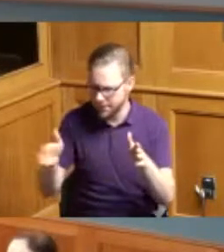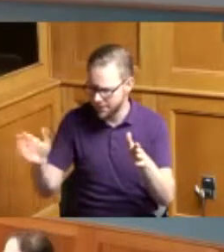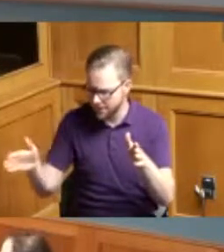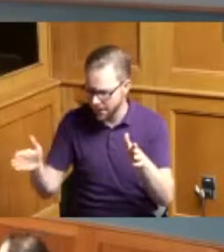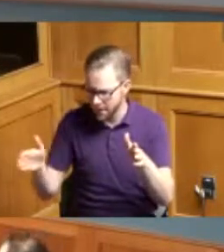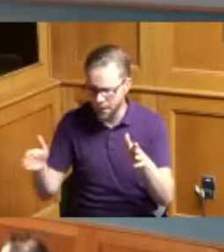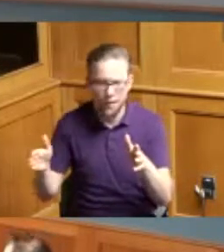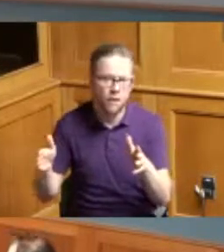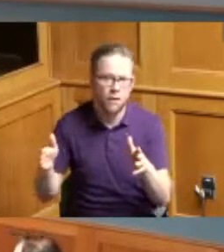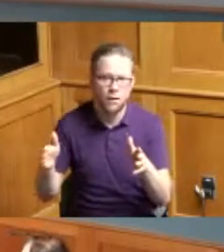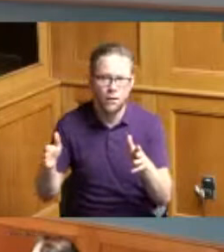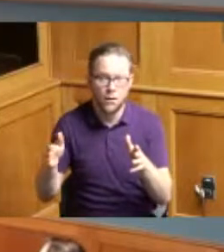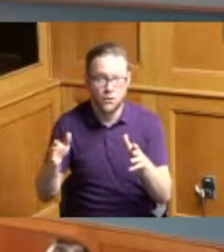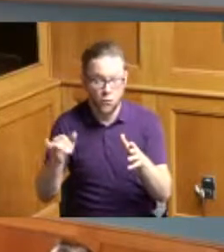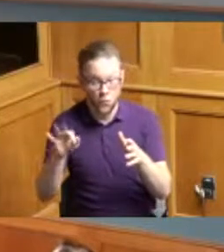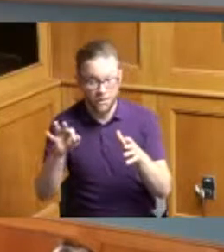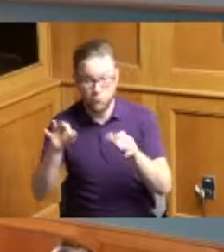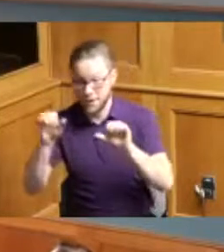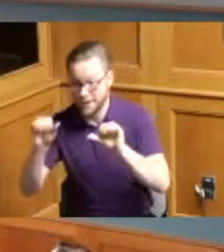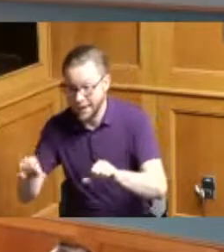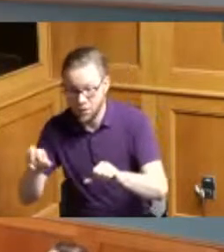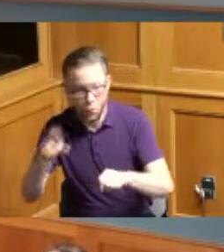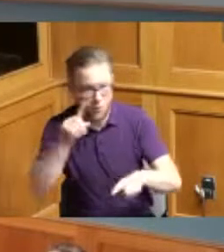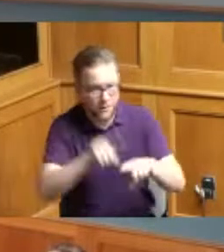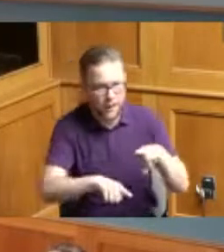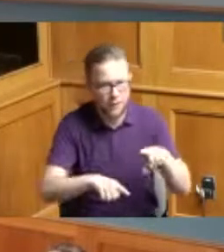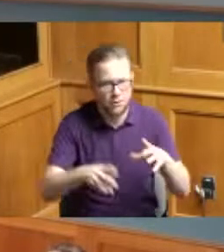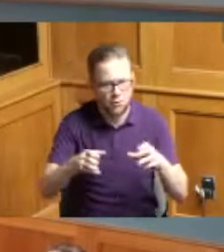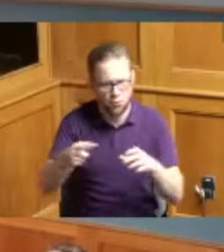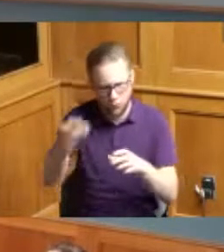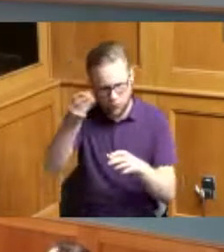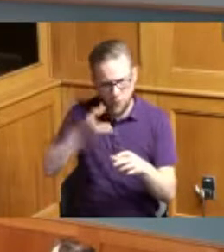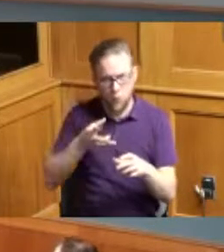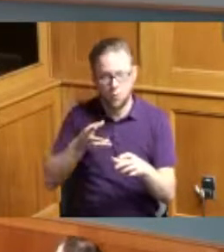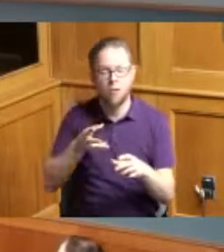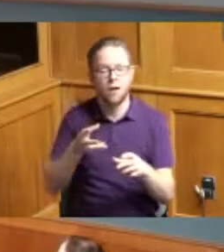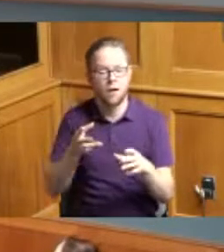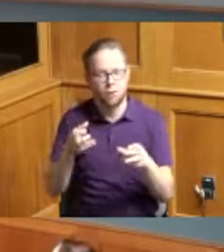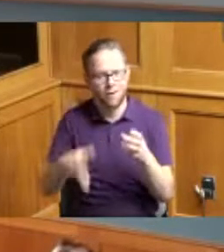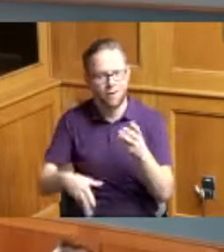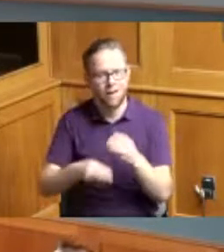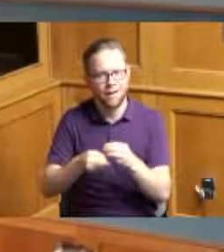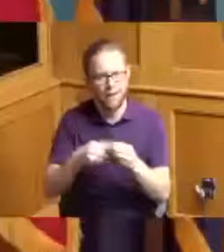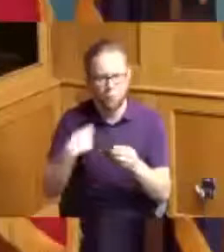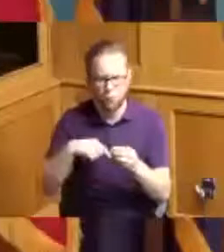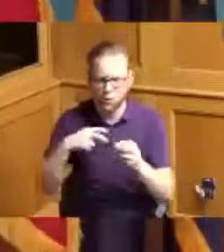or or we're not able to do it but I do want to add that we we do invest a lot of money not just